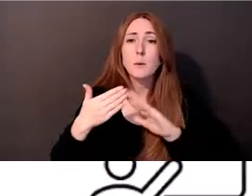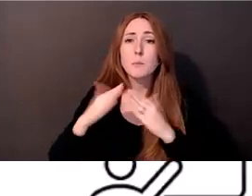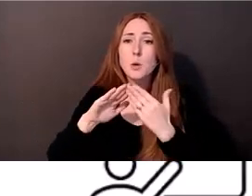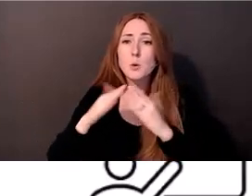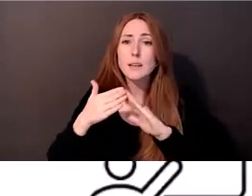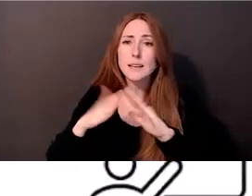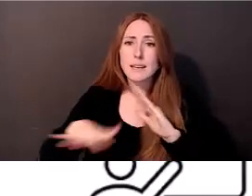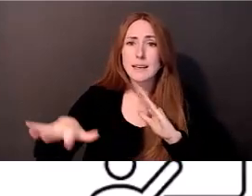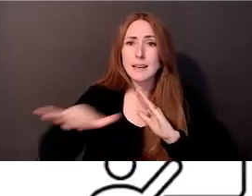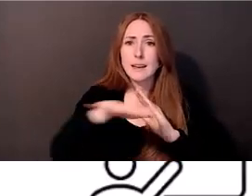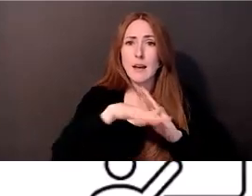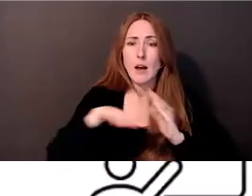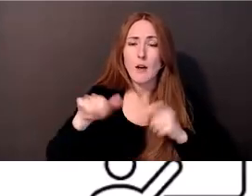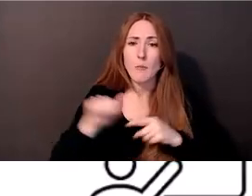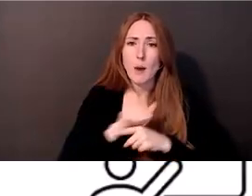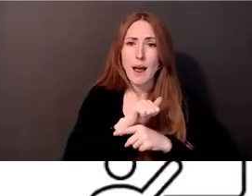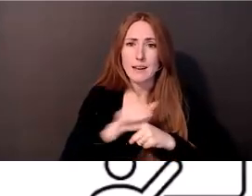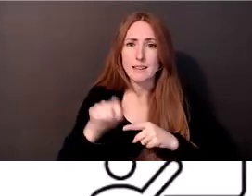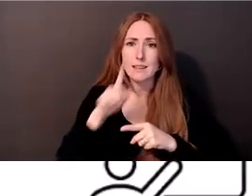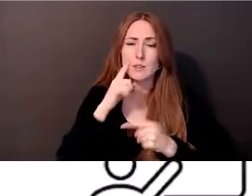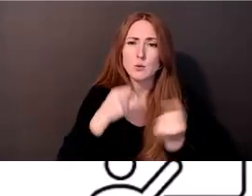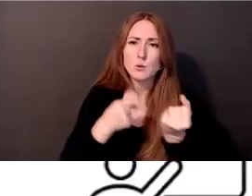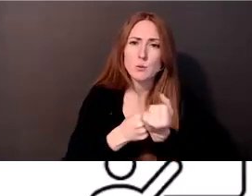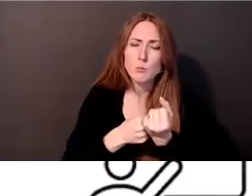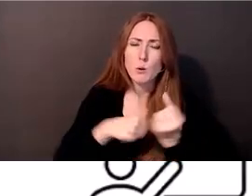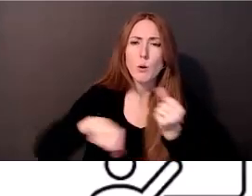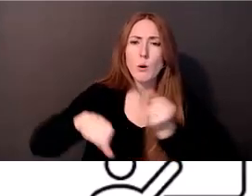as support for them, as an organizational support.